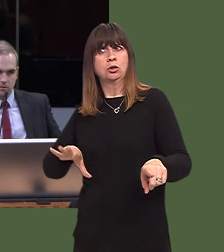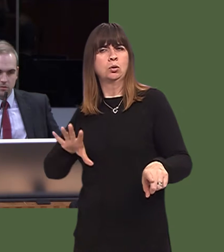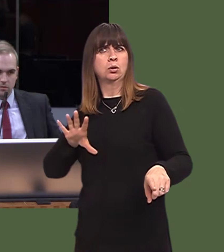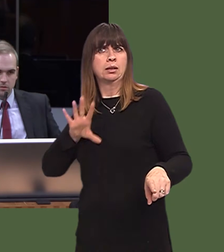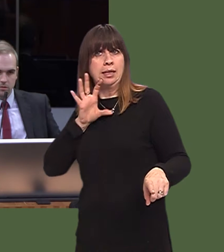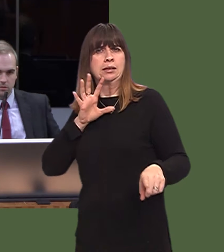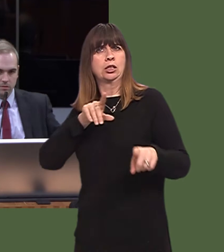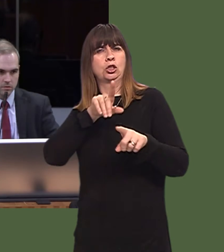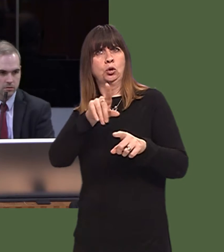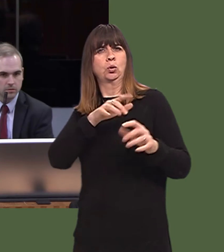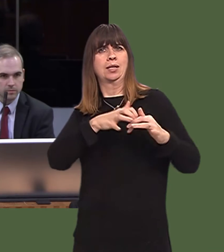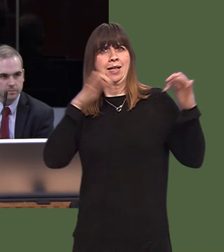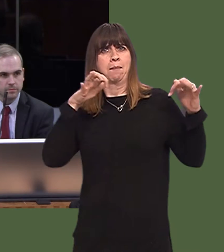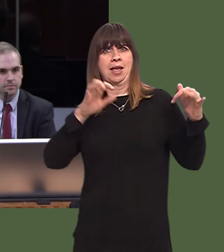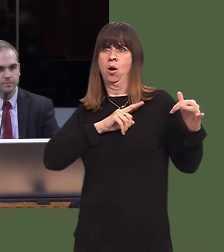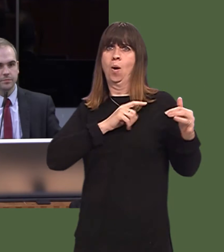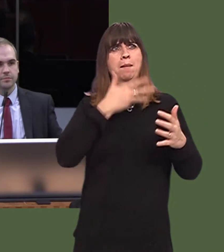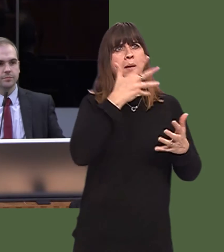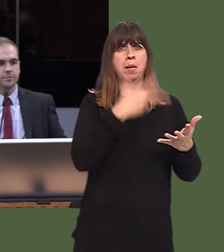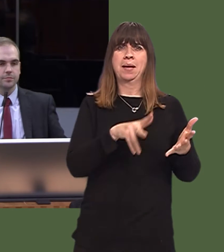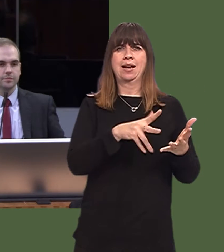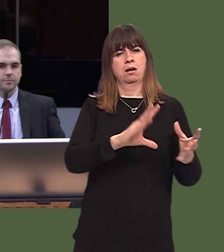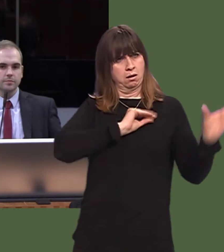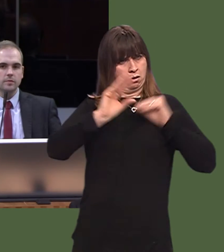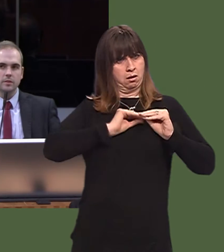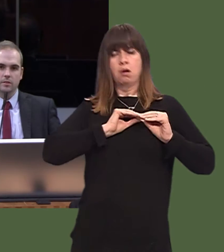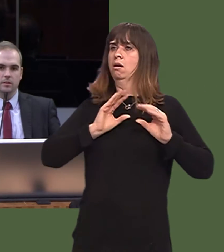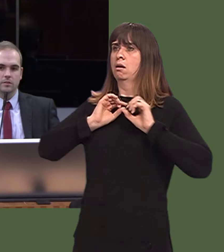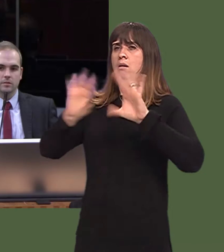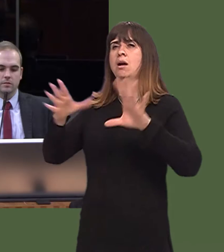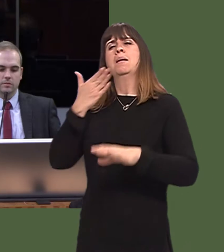voice of our National Assembly and reconsider their proposals after all?